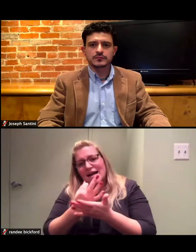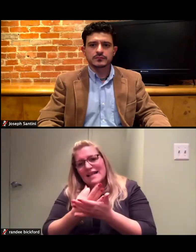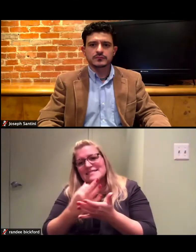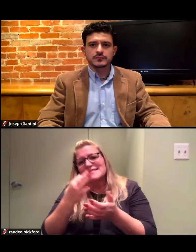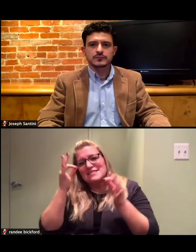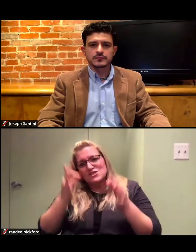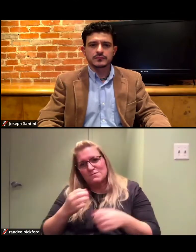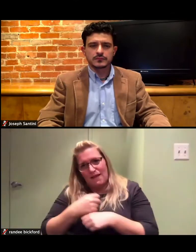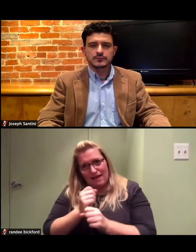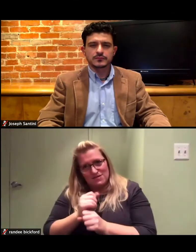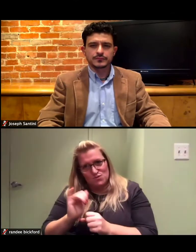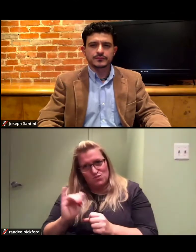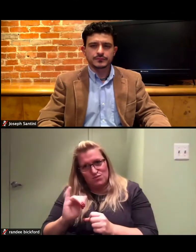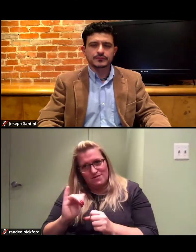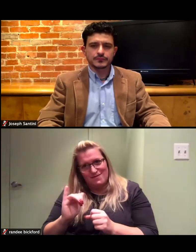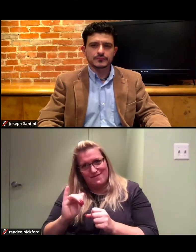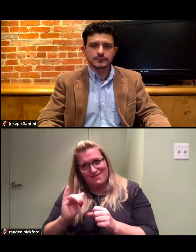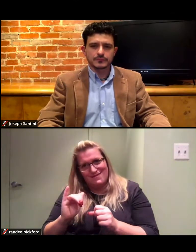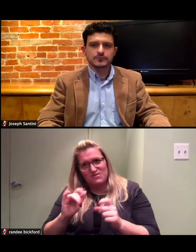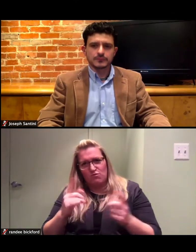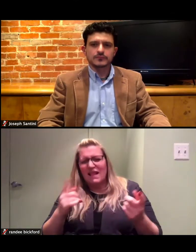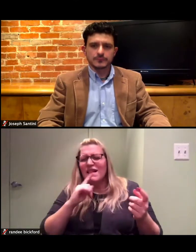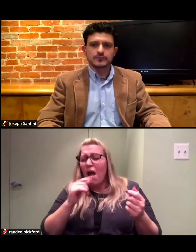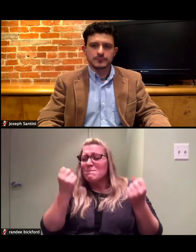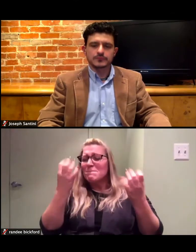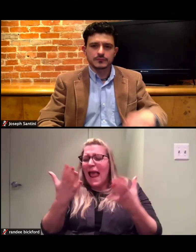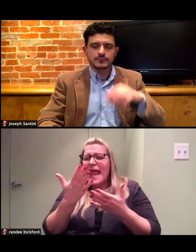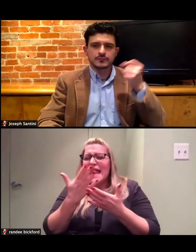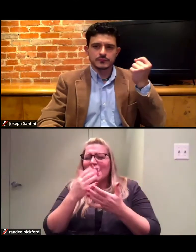so that they could become a good financial decision maker.